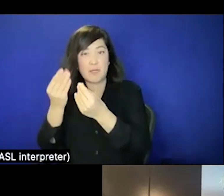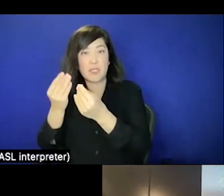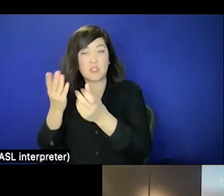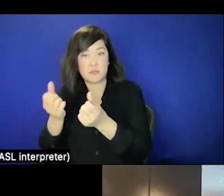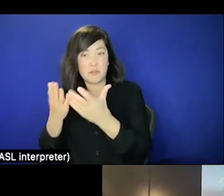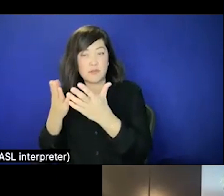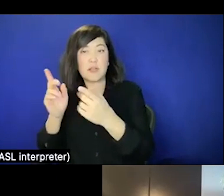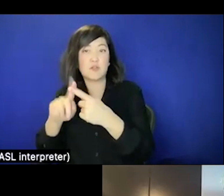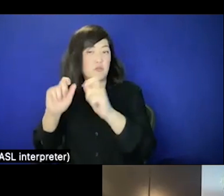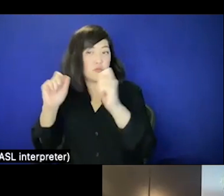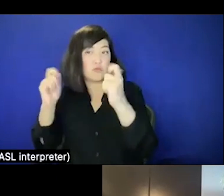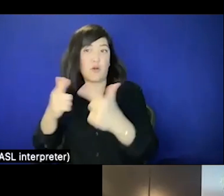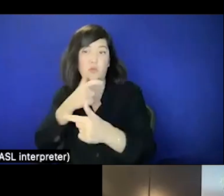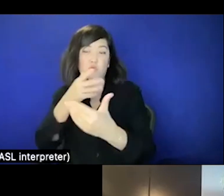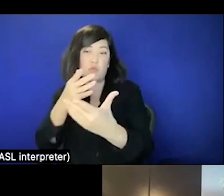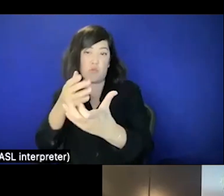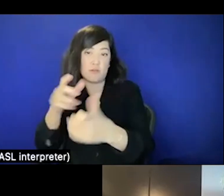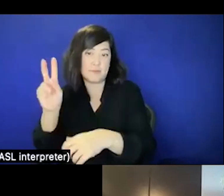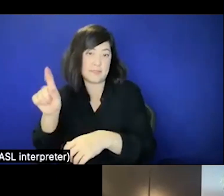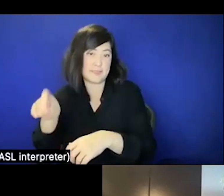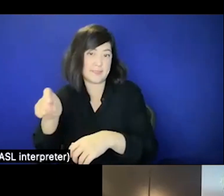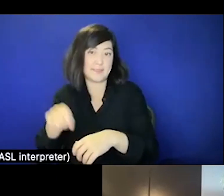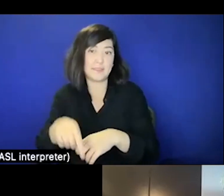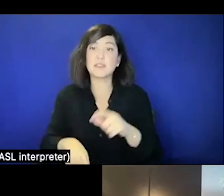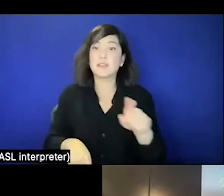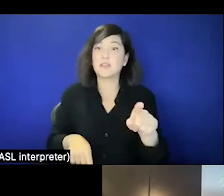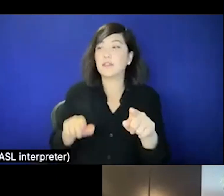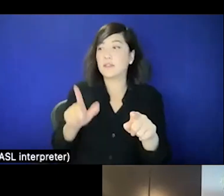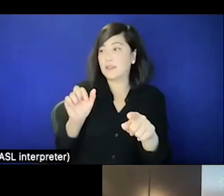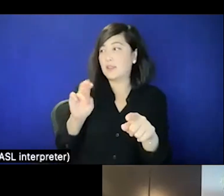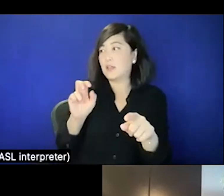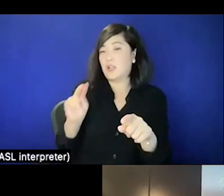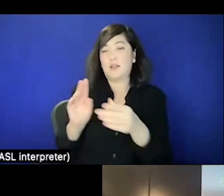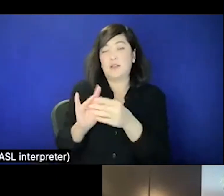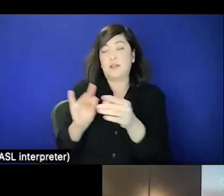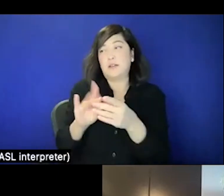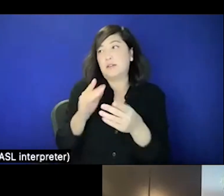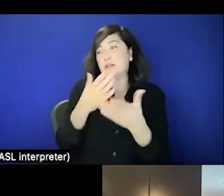Lauren: Yeah, and I also really appreciate your education efforts. I find it really wide-ranging